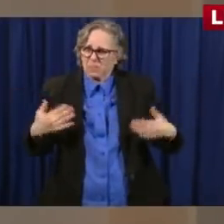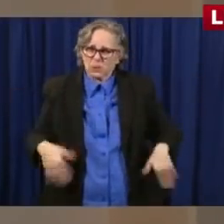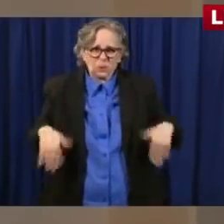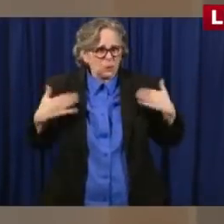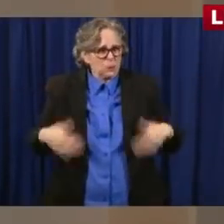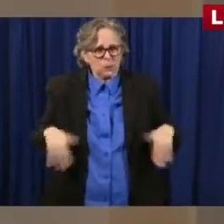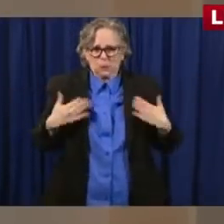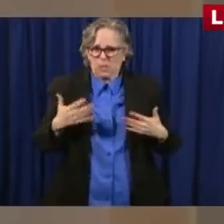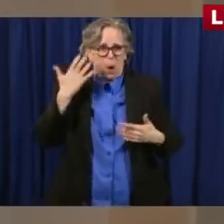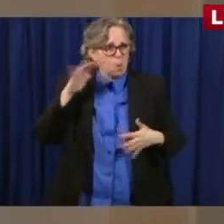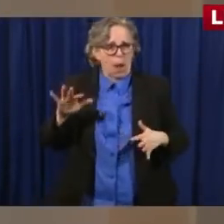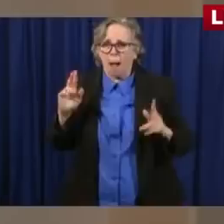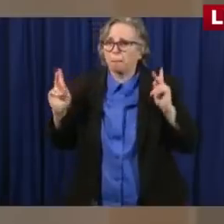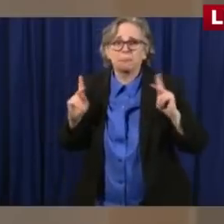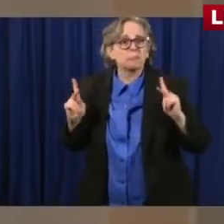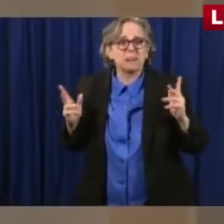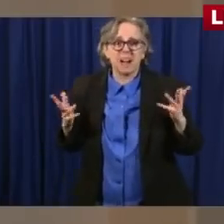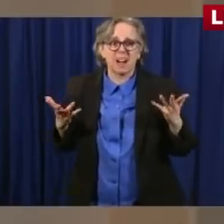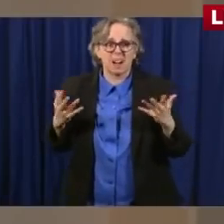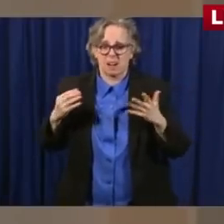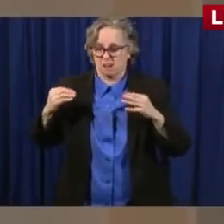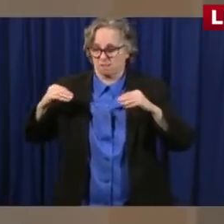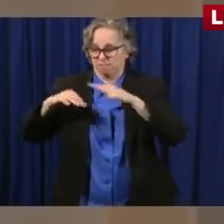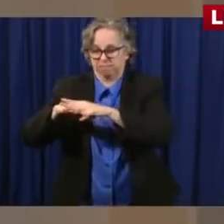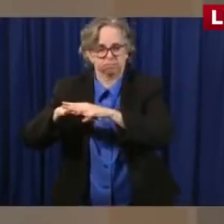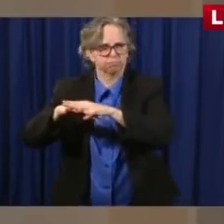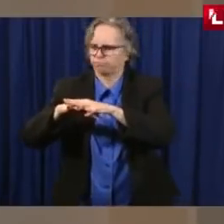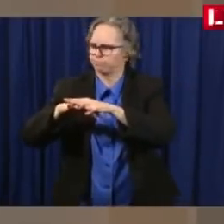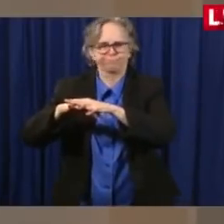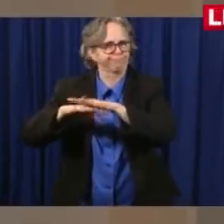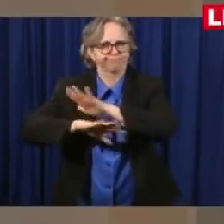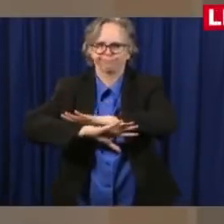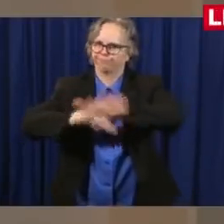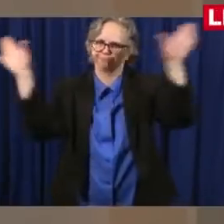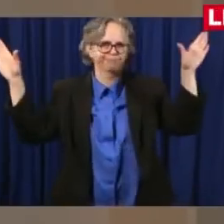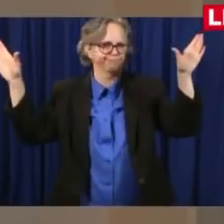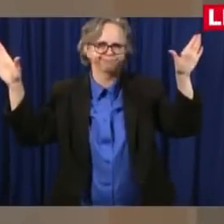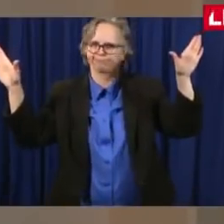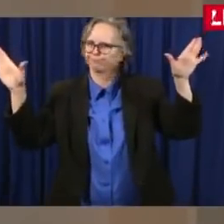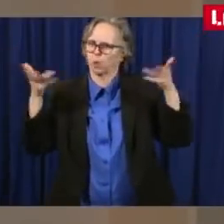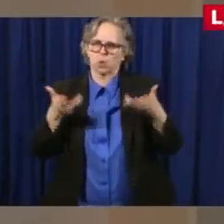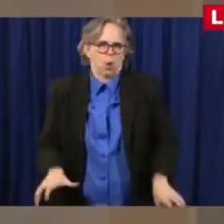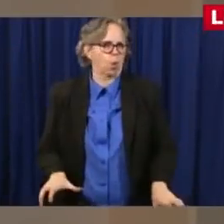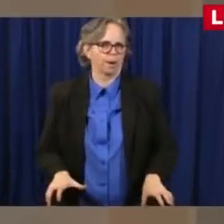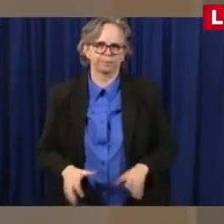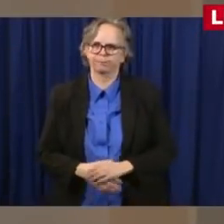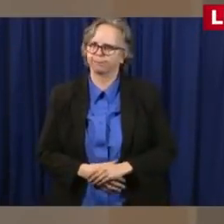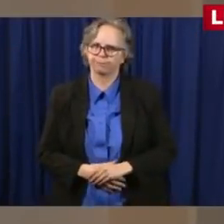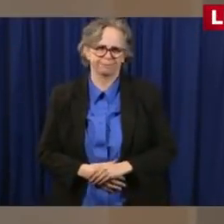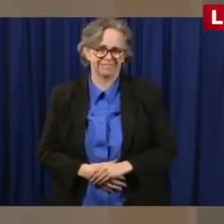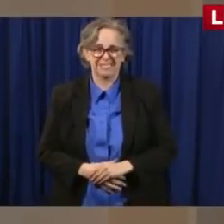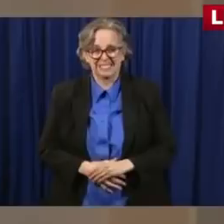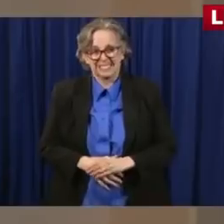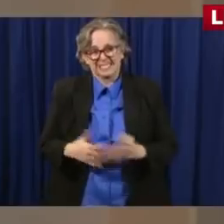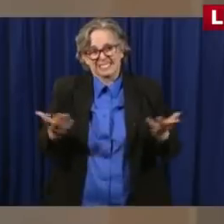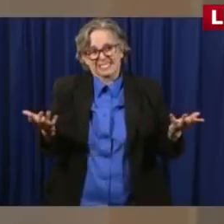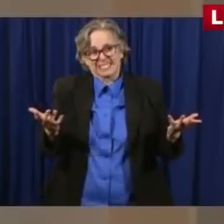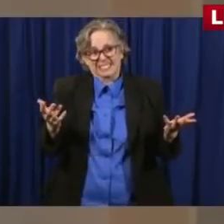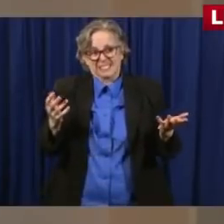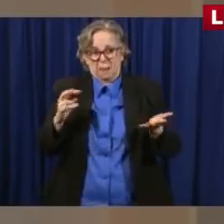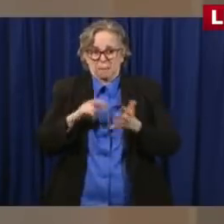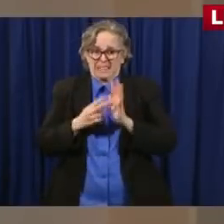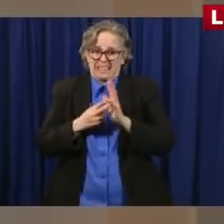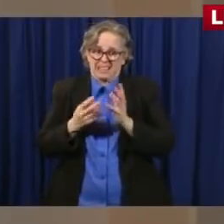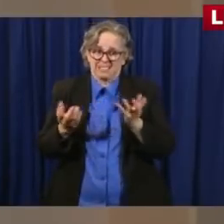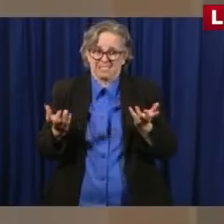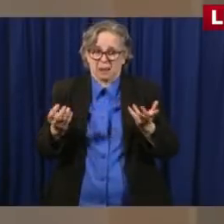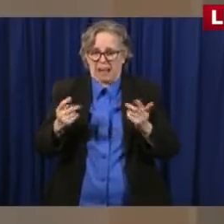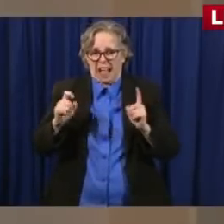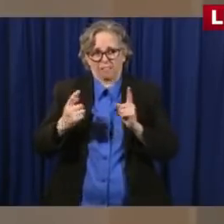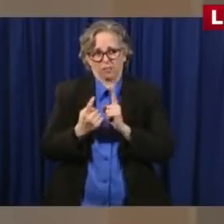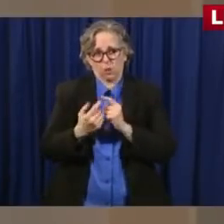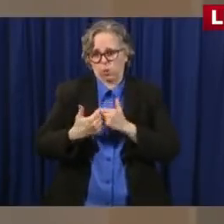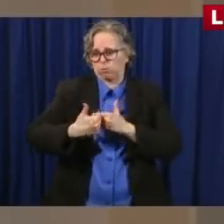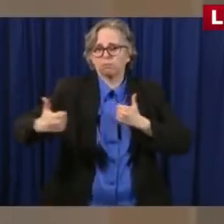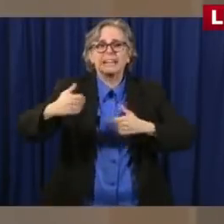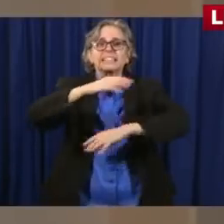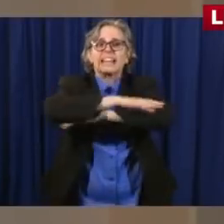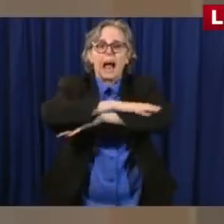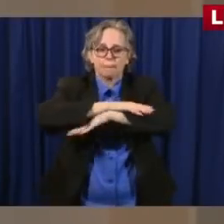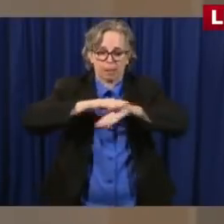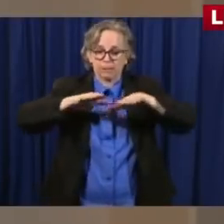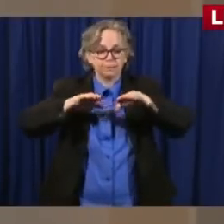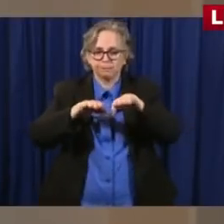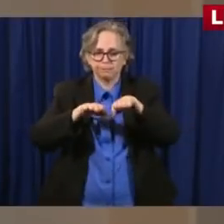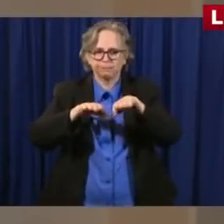WE ARE NOT GOING TO WANT PEOPLE TO CONGREGATE, EVEN WHEN WE BEGIN TO RESTART SOME OF THESE THINGS.